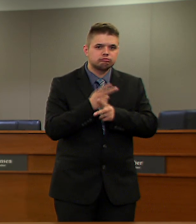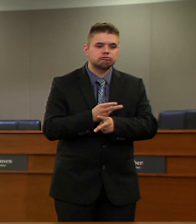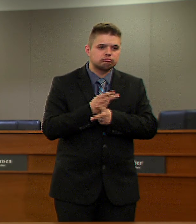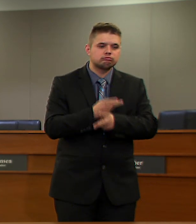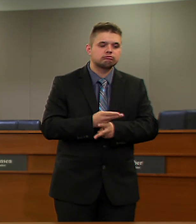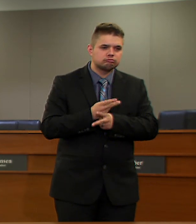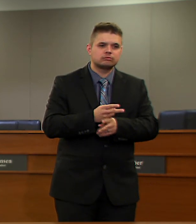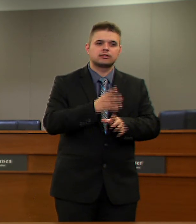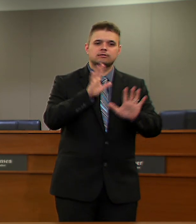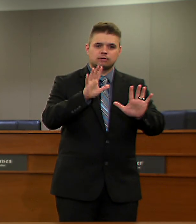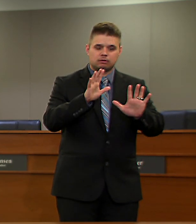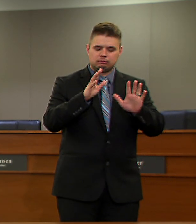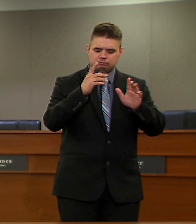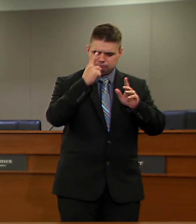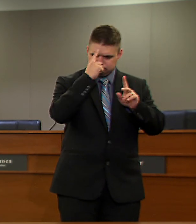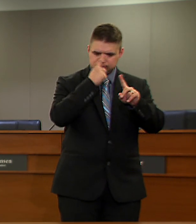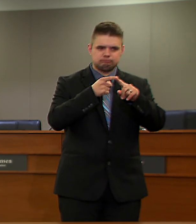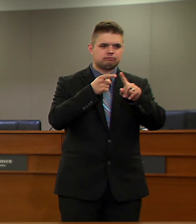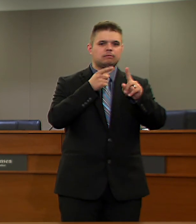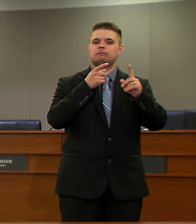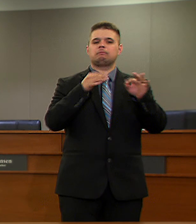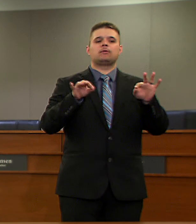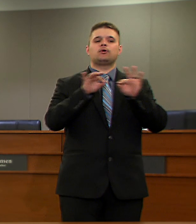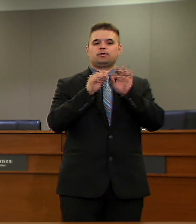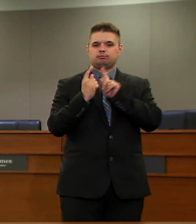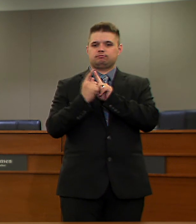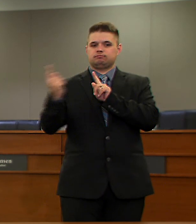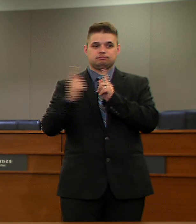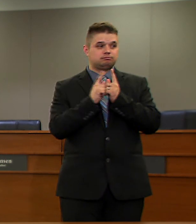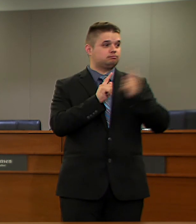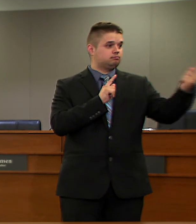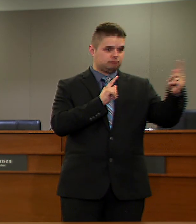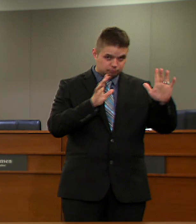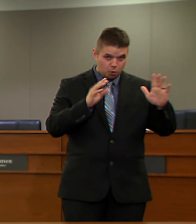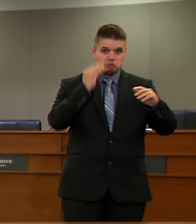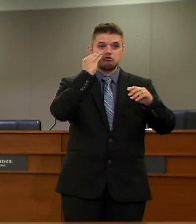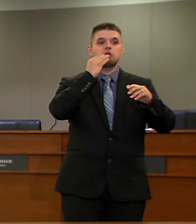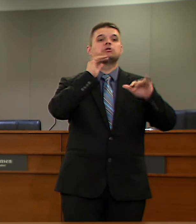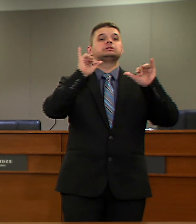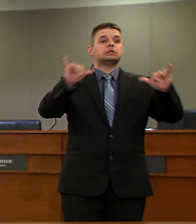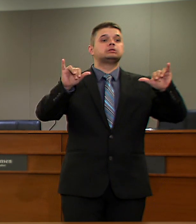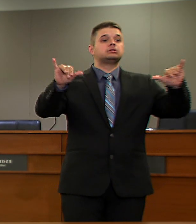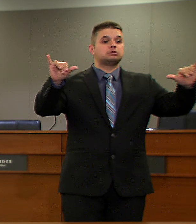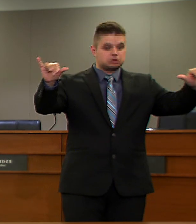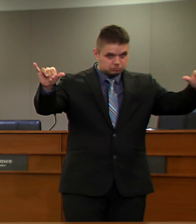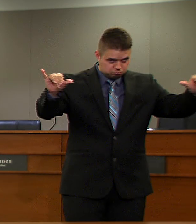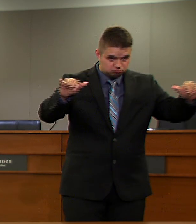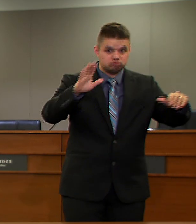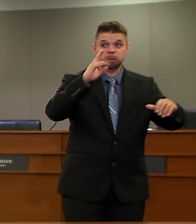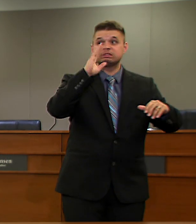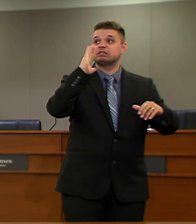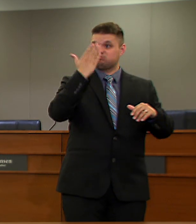distancing, staying at home, and it does look like it's helping to stop the spread of the virus.